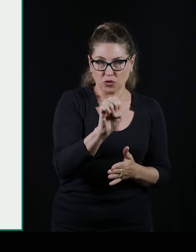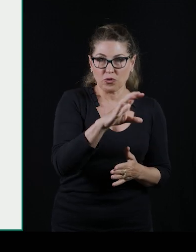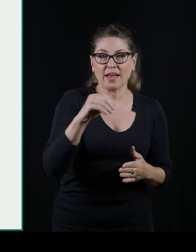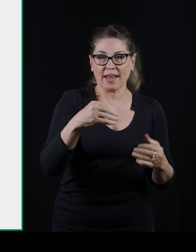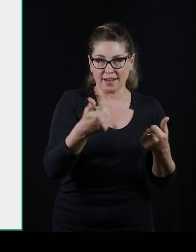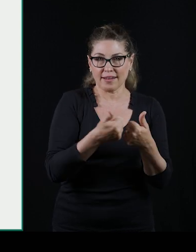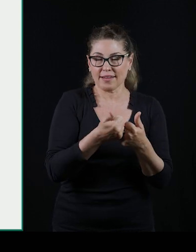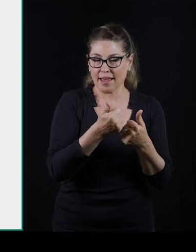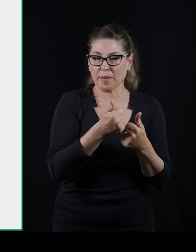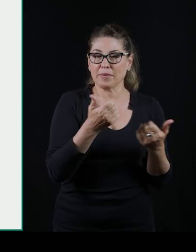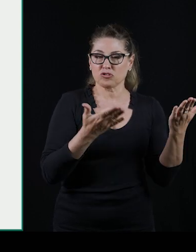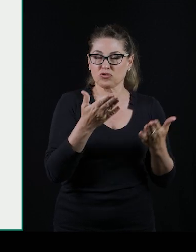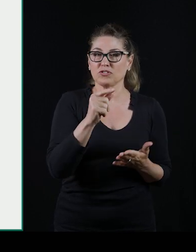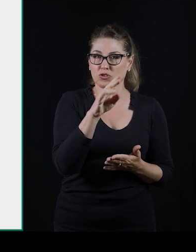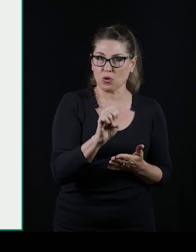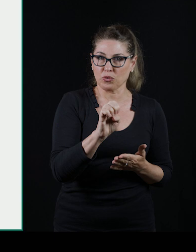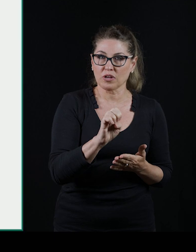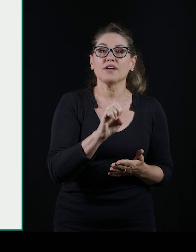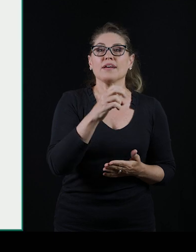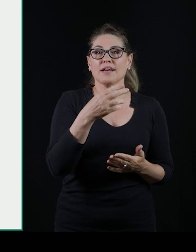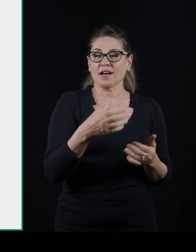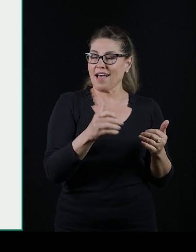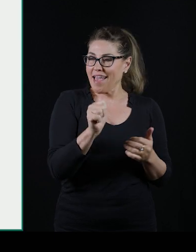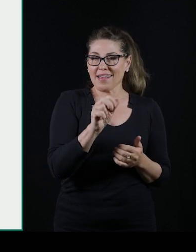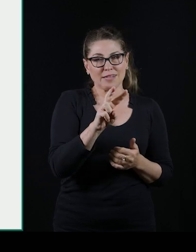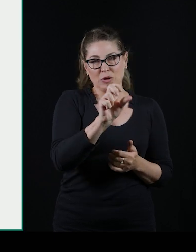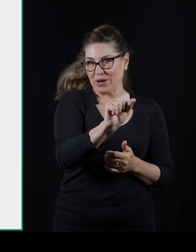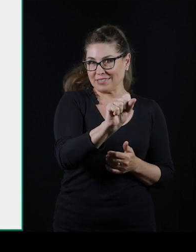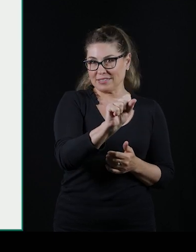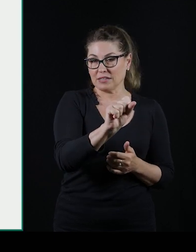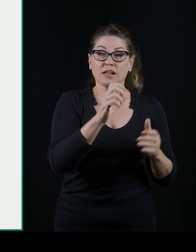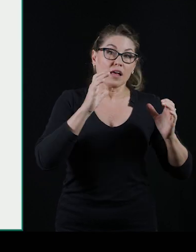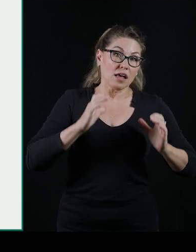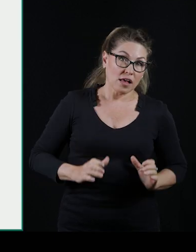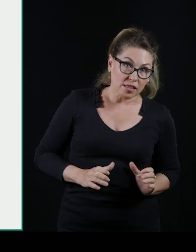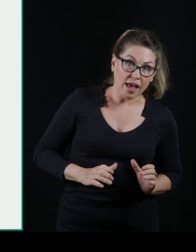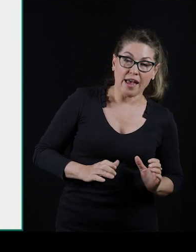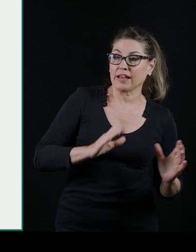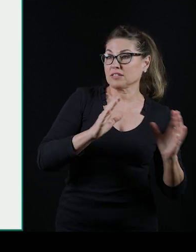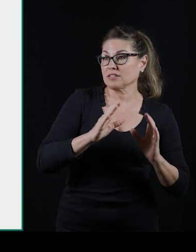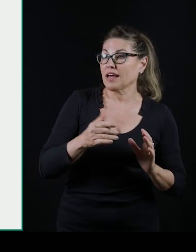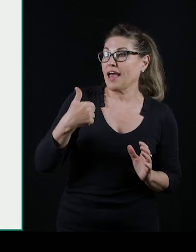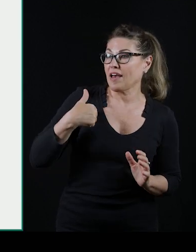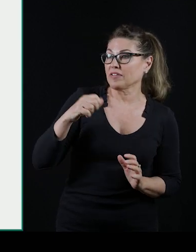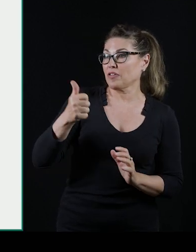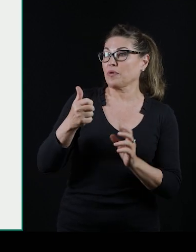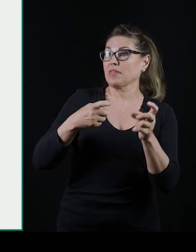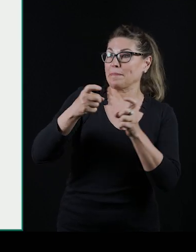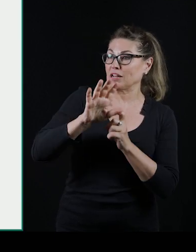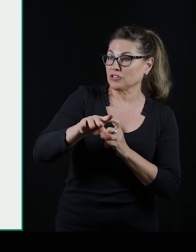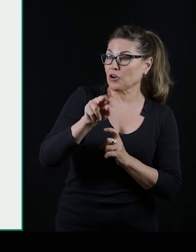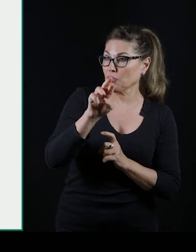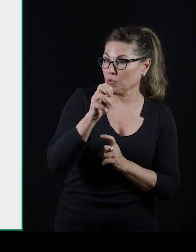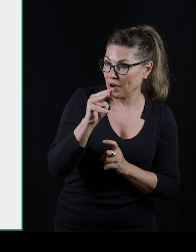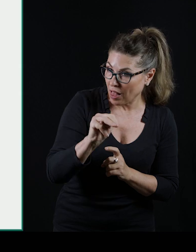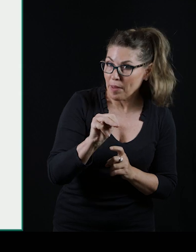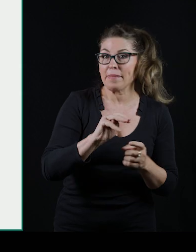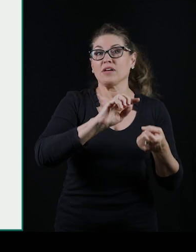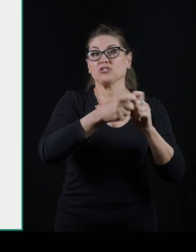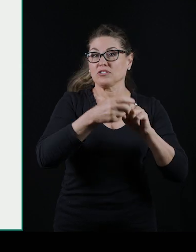and game server code hosted entirely in AWS. Clients communicate with front ends to manage their realm. This includes things like changing the name